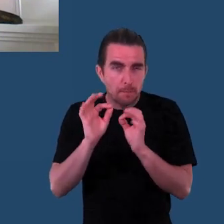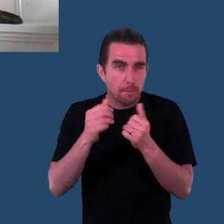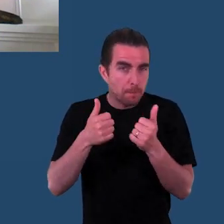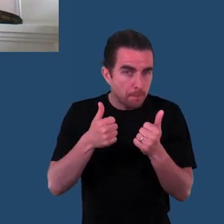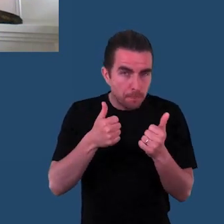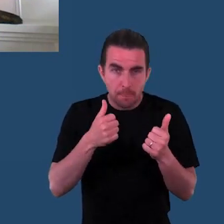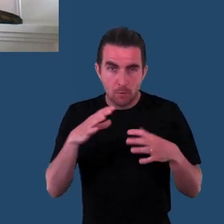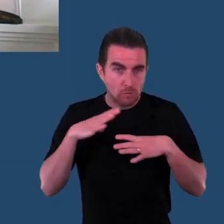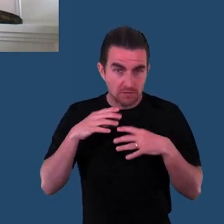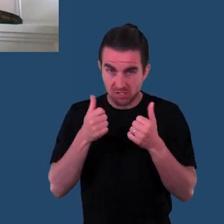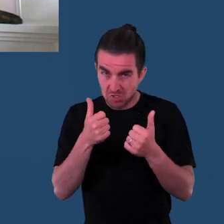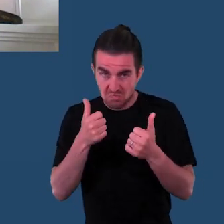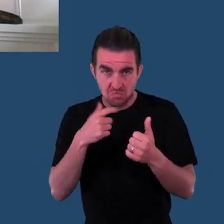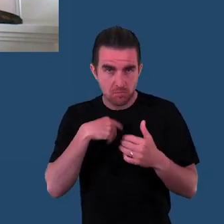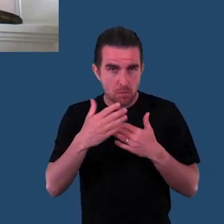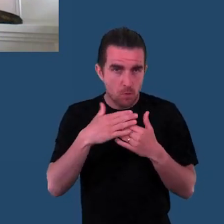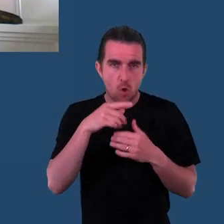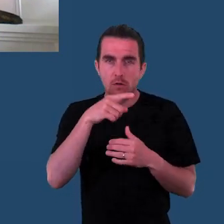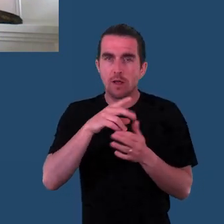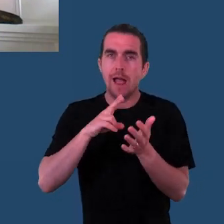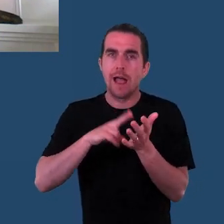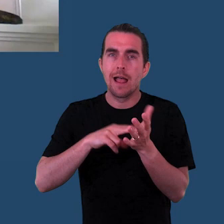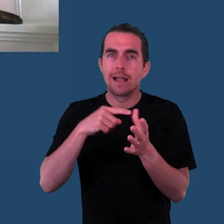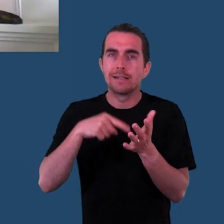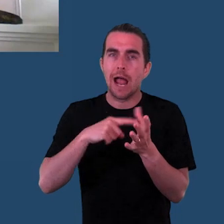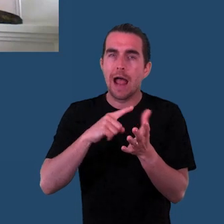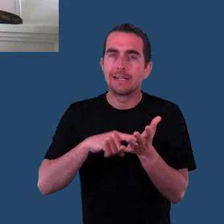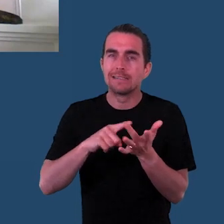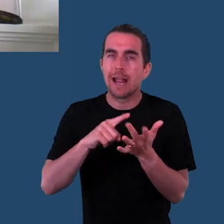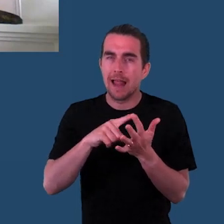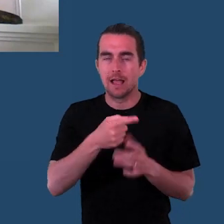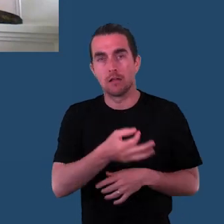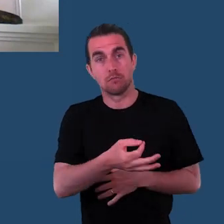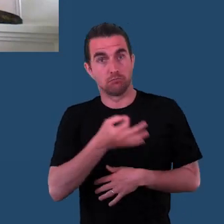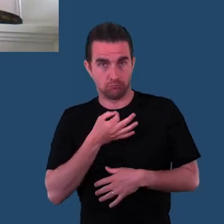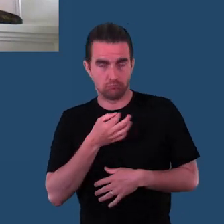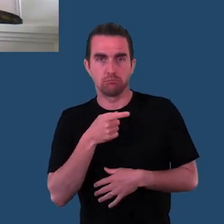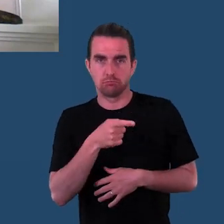from our viewers before we move on, because we've got a question from Natalie about